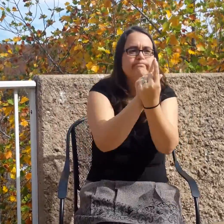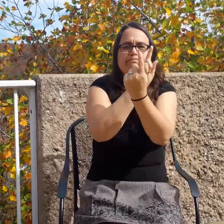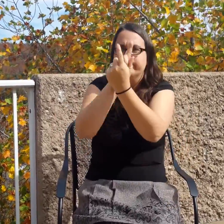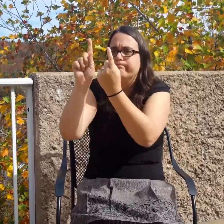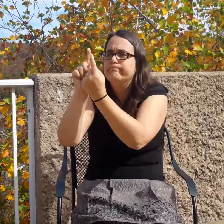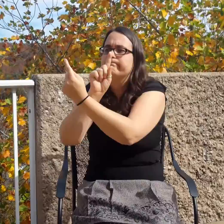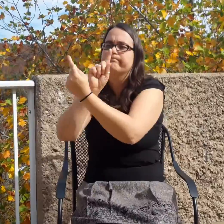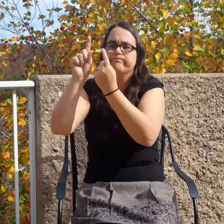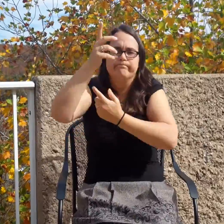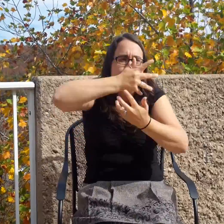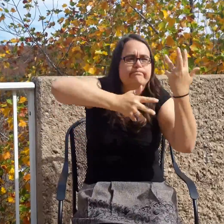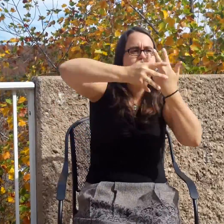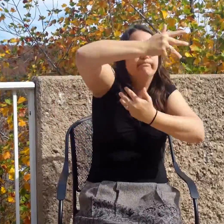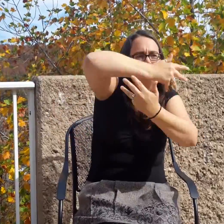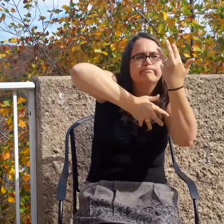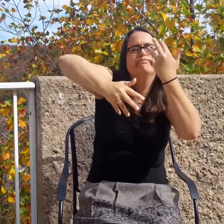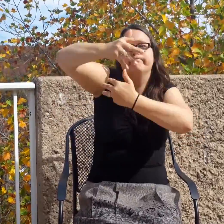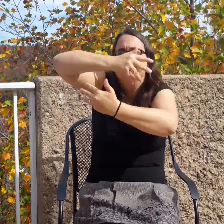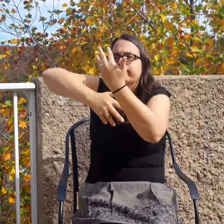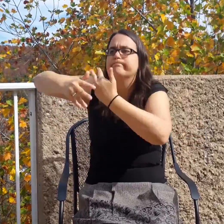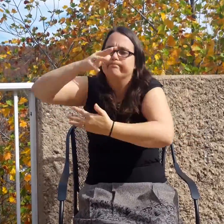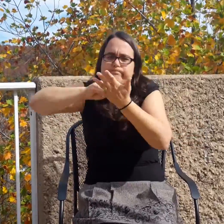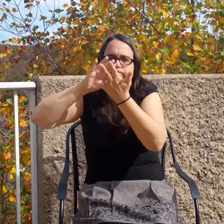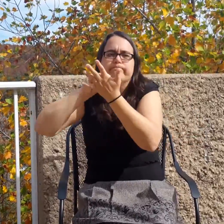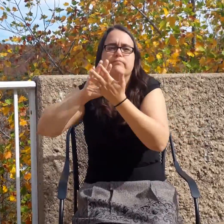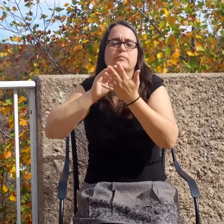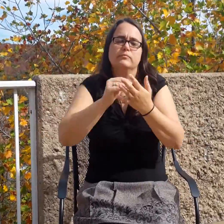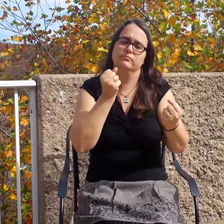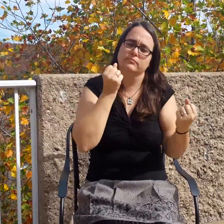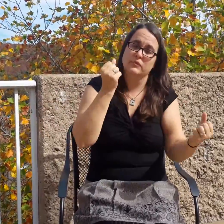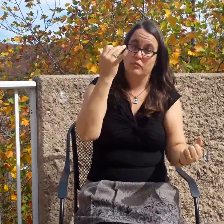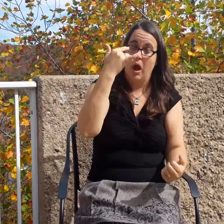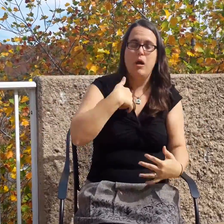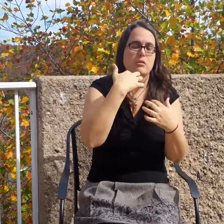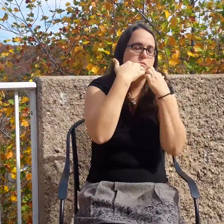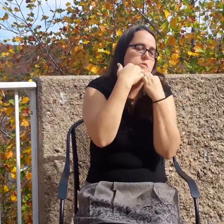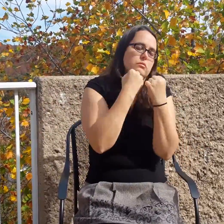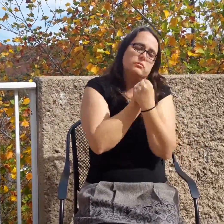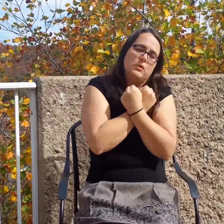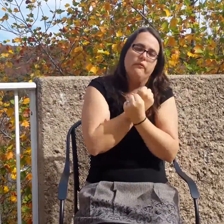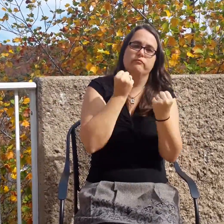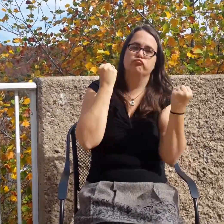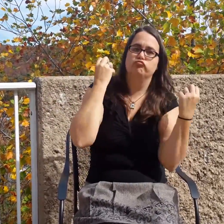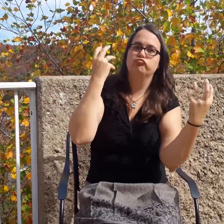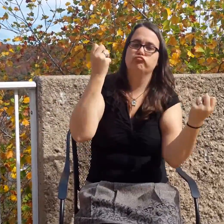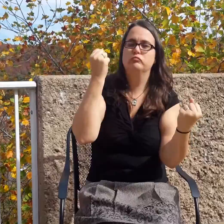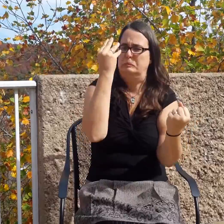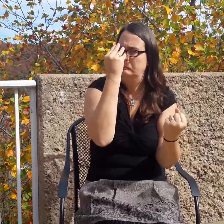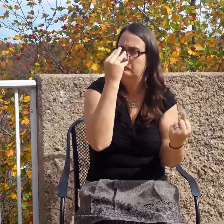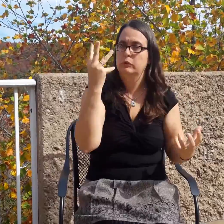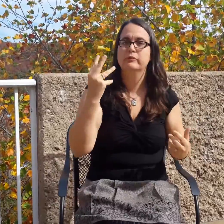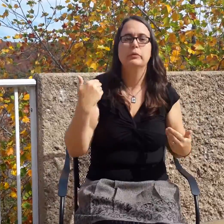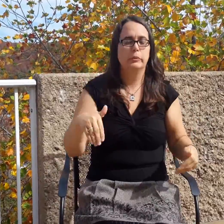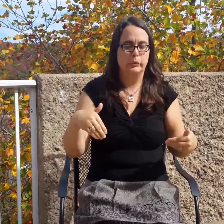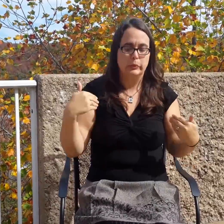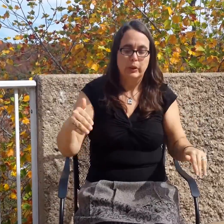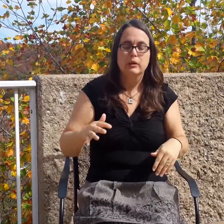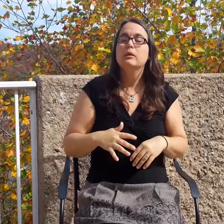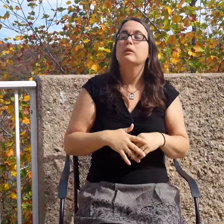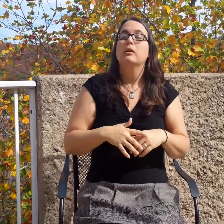rather than going to college, I spent time in the Deaf community. I became an interpreter because I loved ASL so much I felt it was just beautiful!